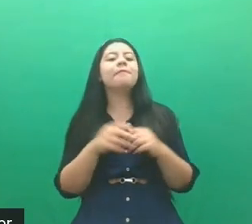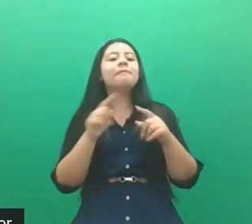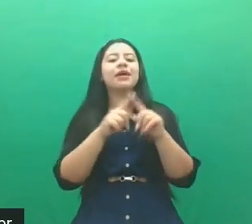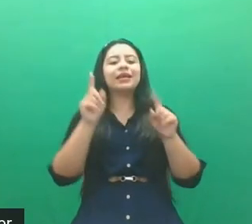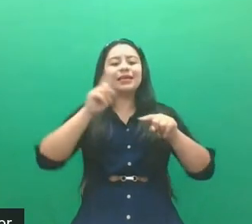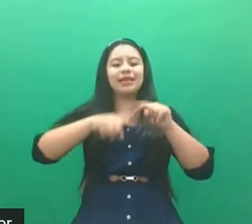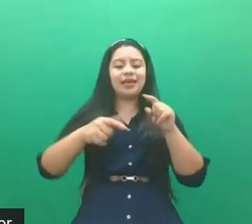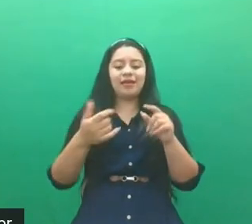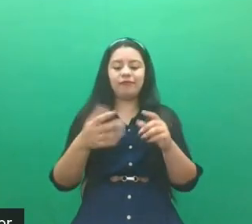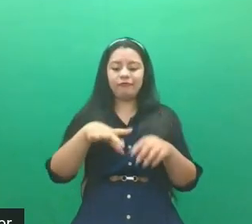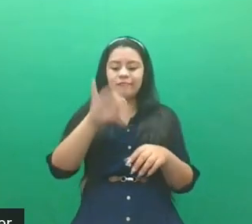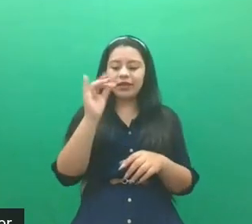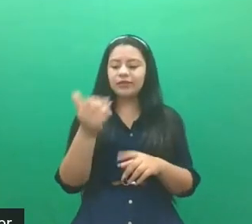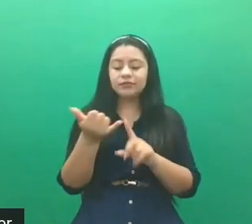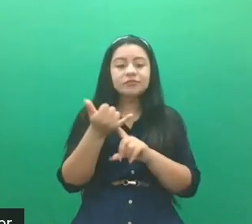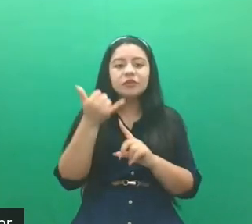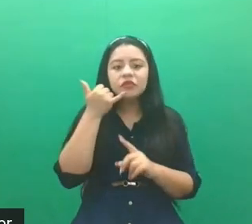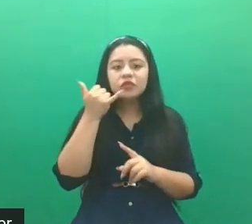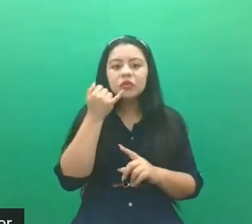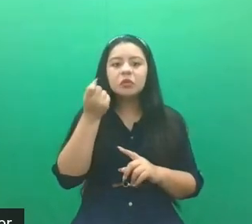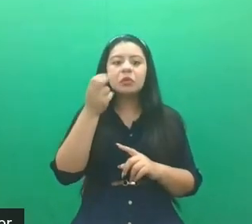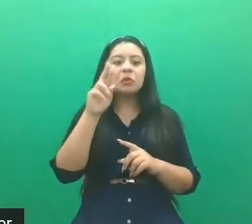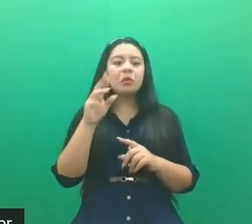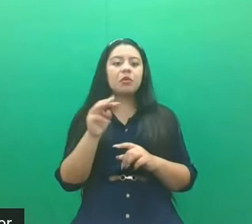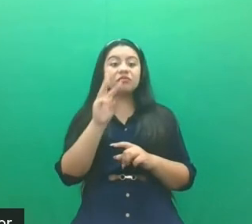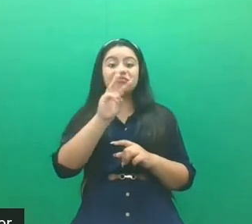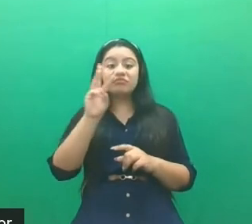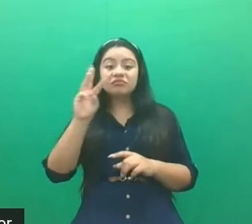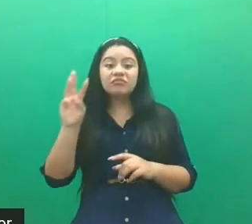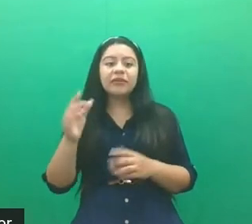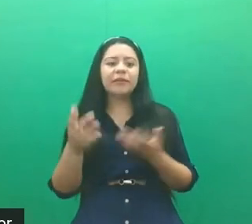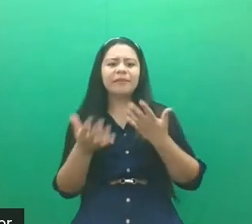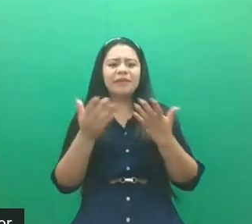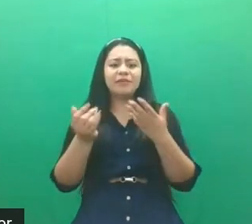or through a website. Maybe they're being developed and presented through humans.